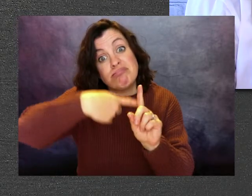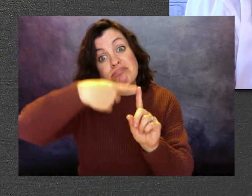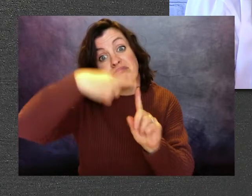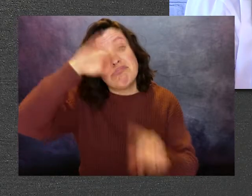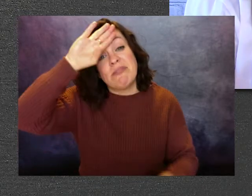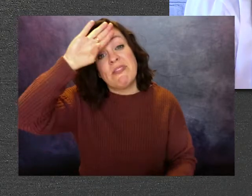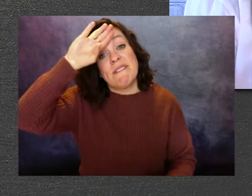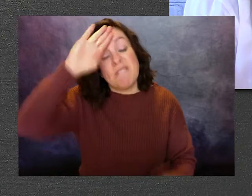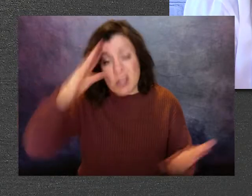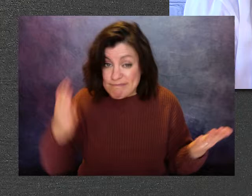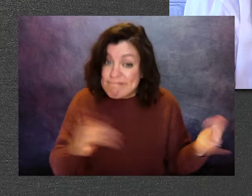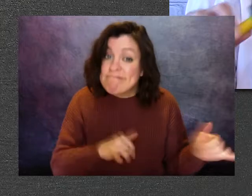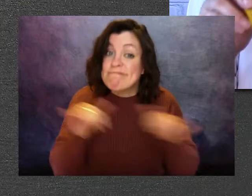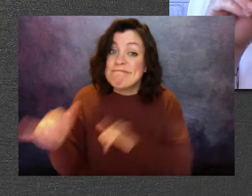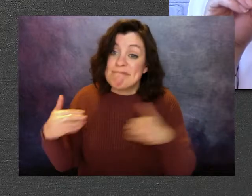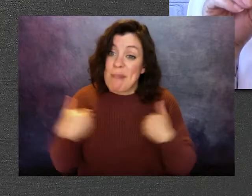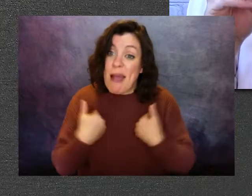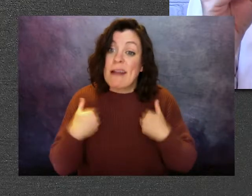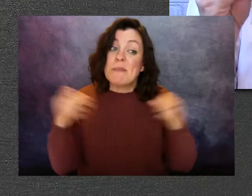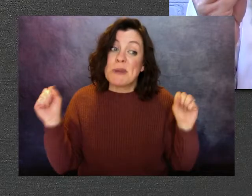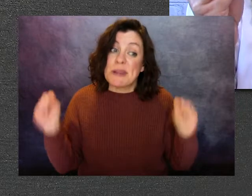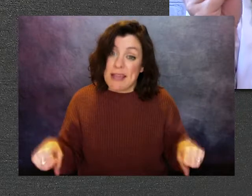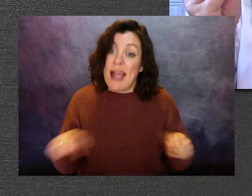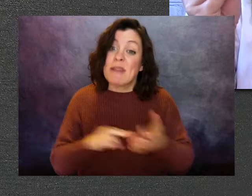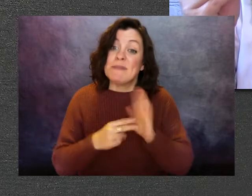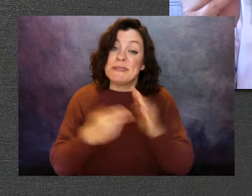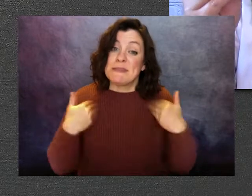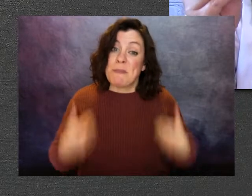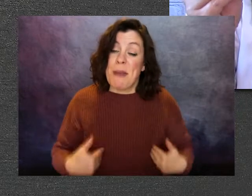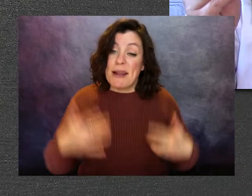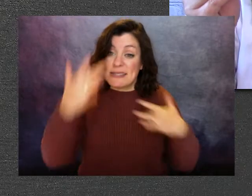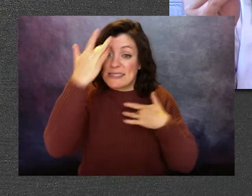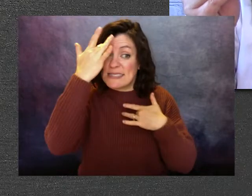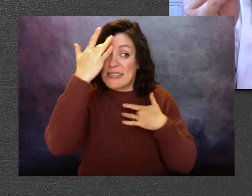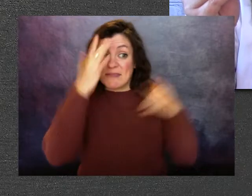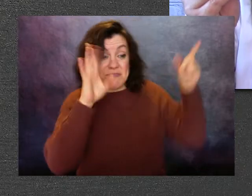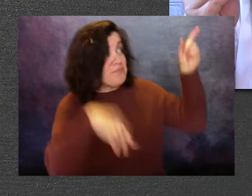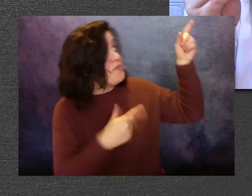And, oh, have you ever seen anything like this before?